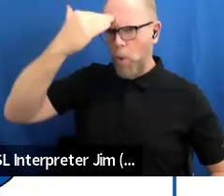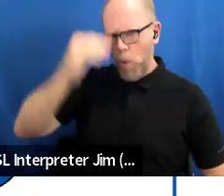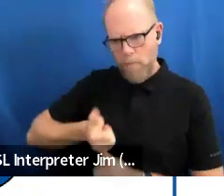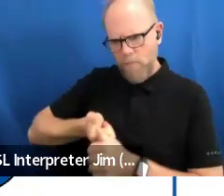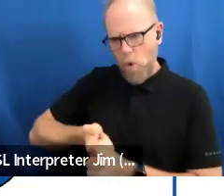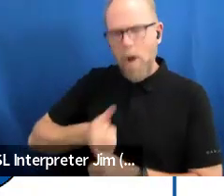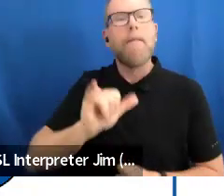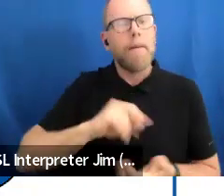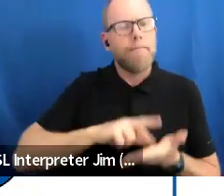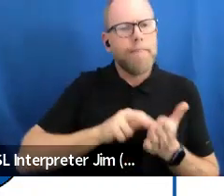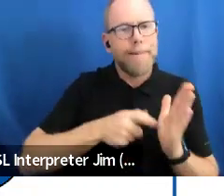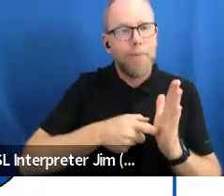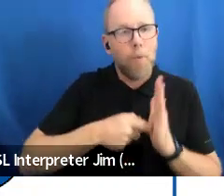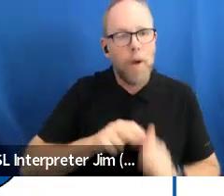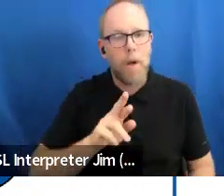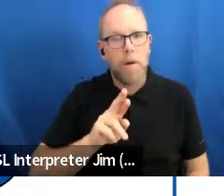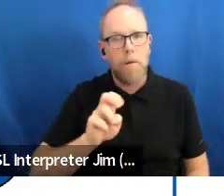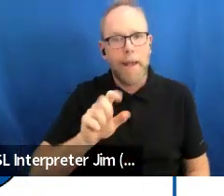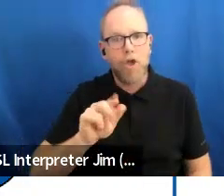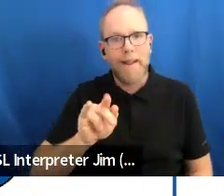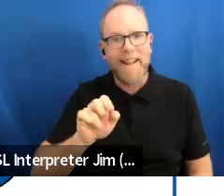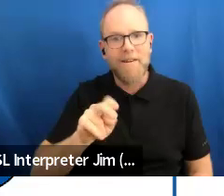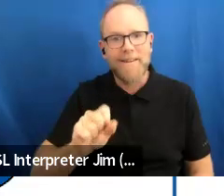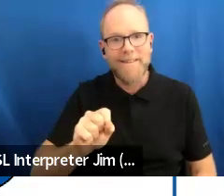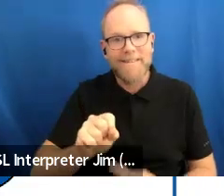So the regulations were being allowed to just languish.